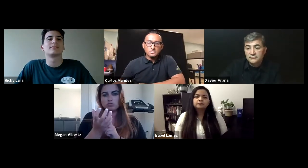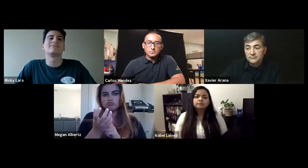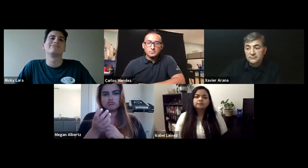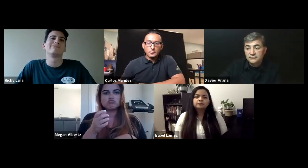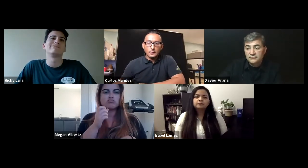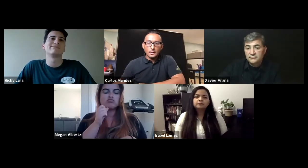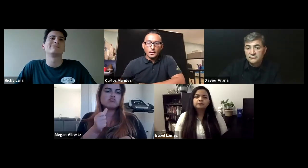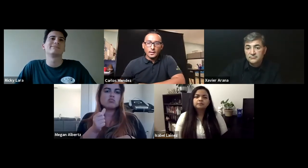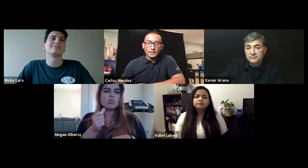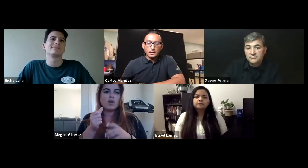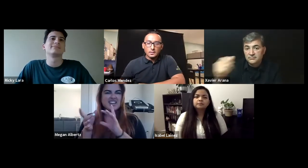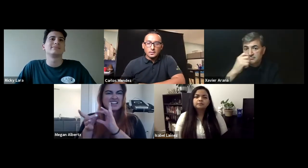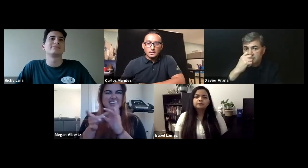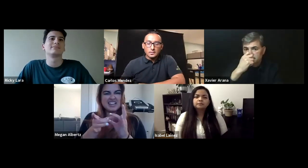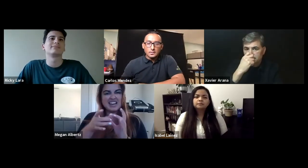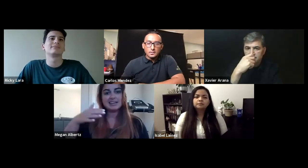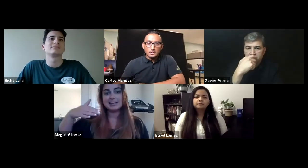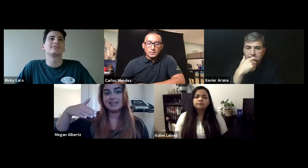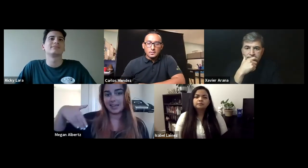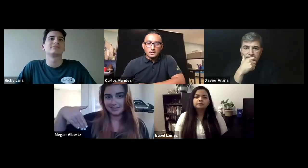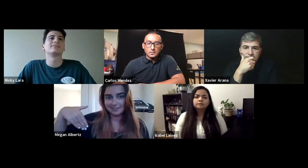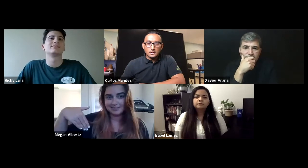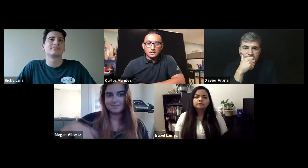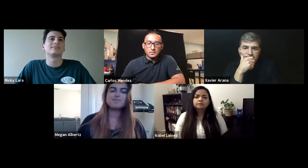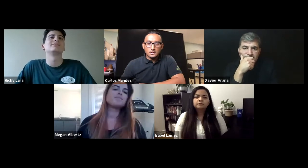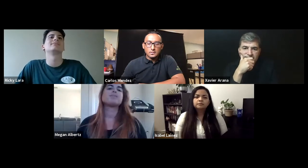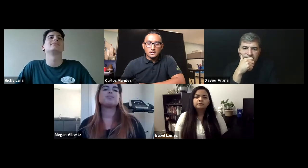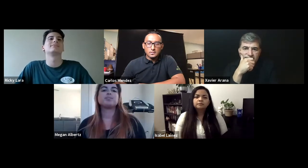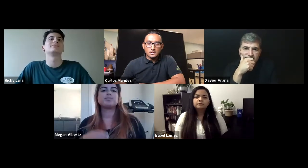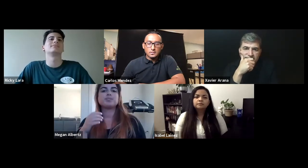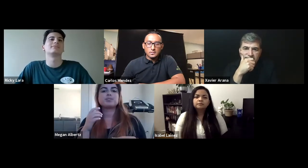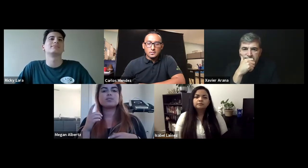And I didn't really do a whole lot with my Spanish culture at NTID/RIT.